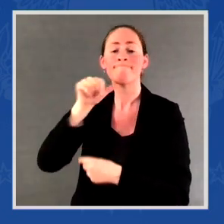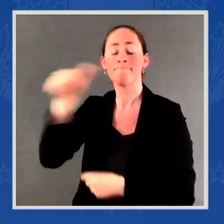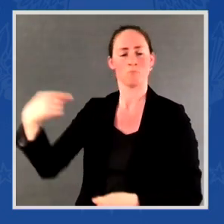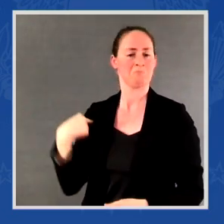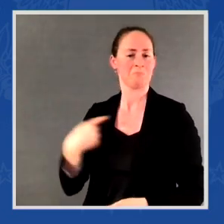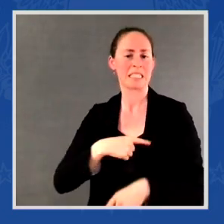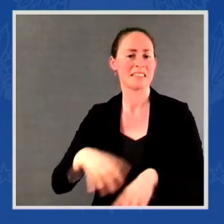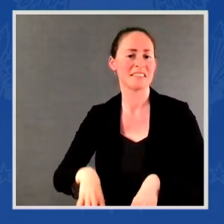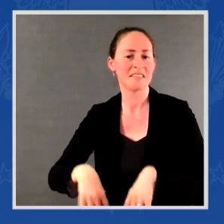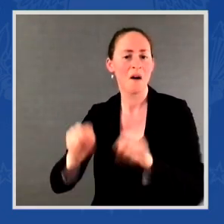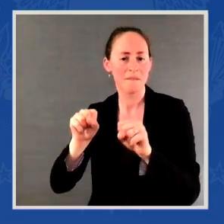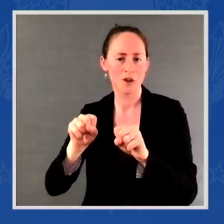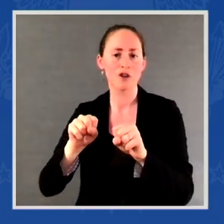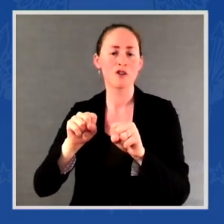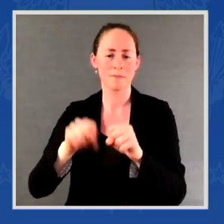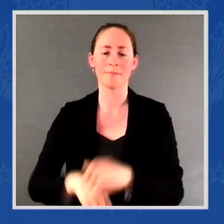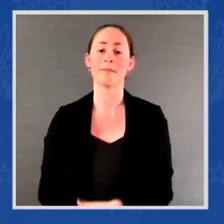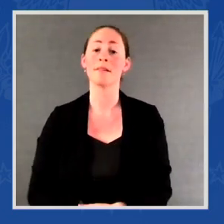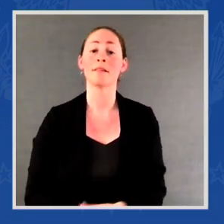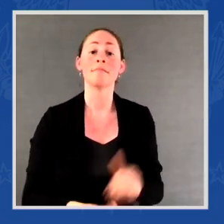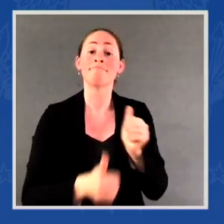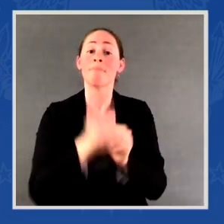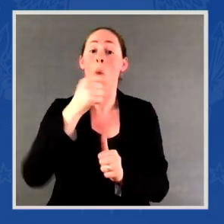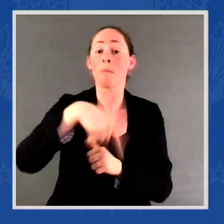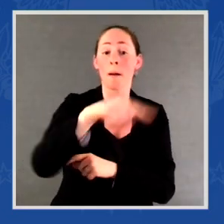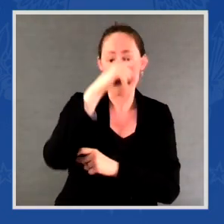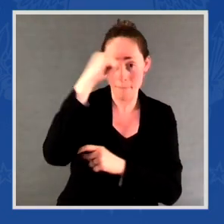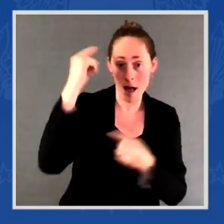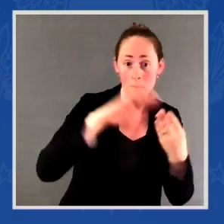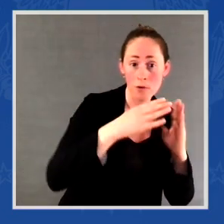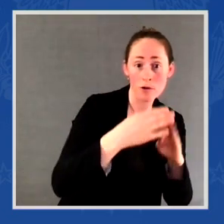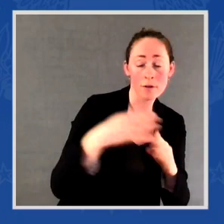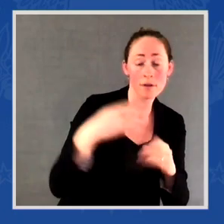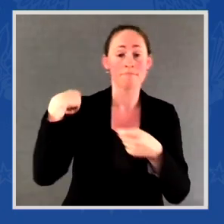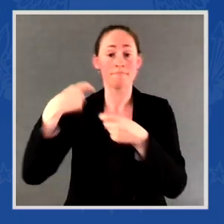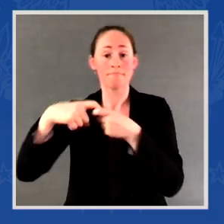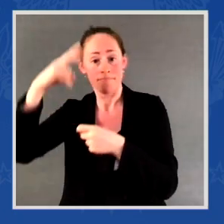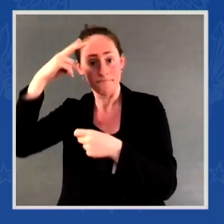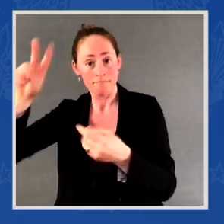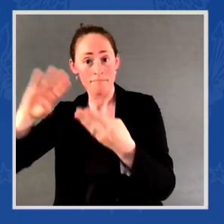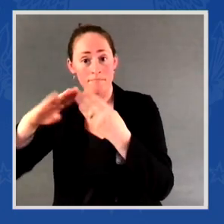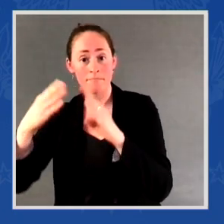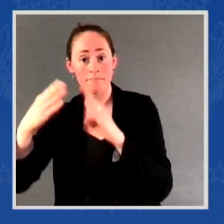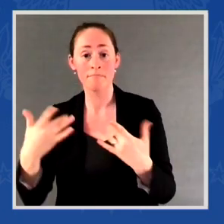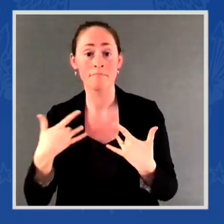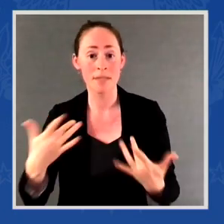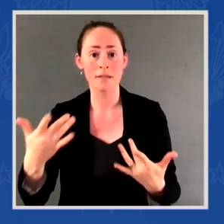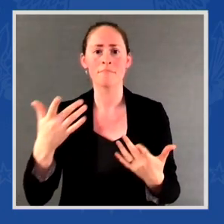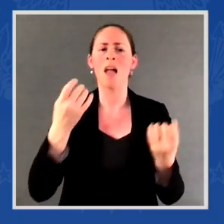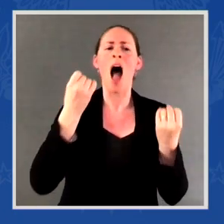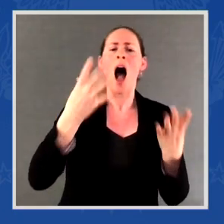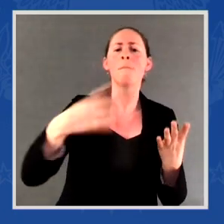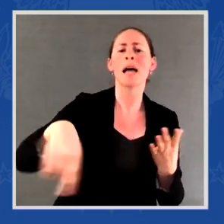and Hispanic communities, how many stores have fresh vegetables? How many stores have a -- I'll go down the list.